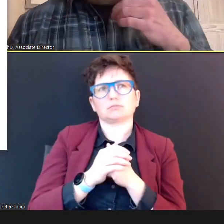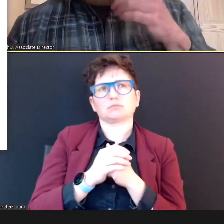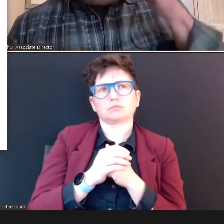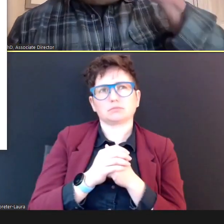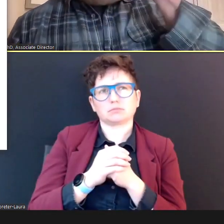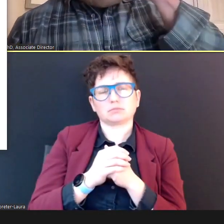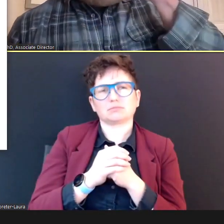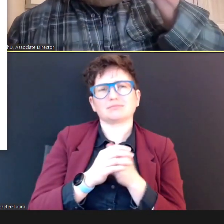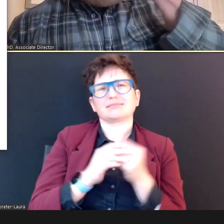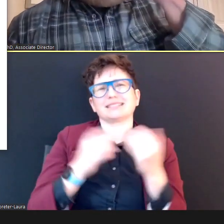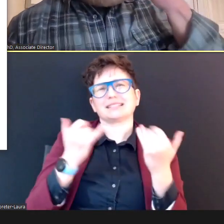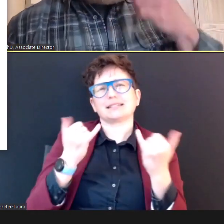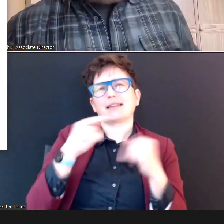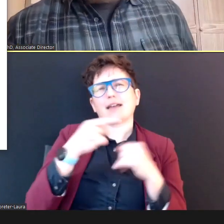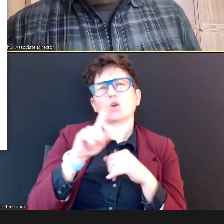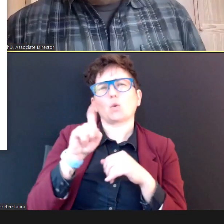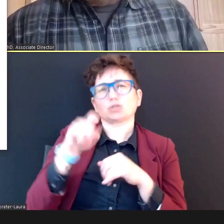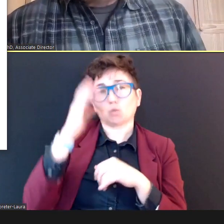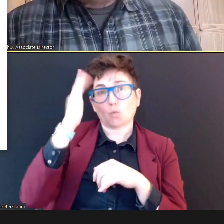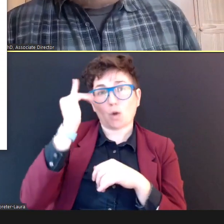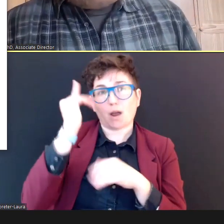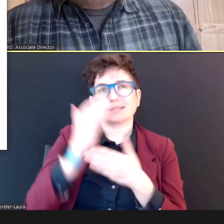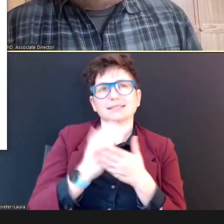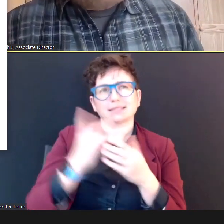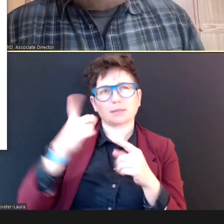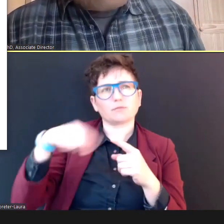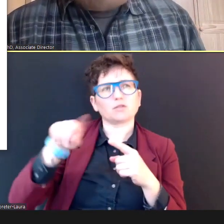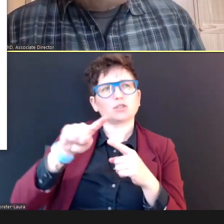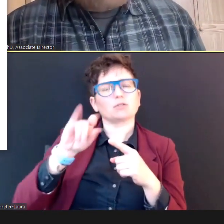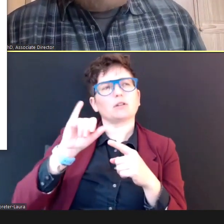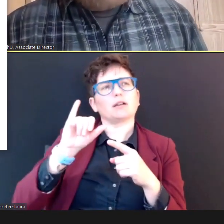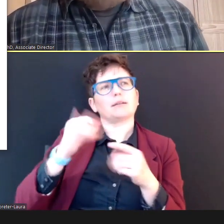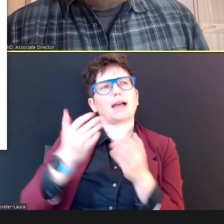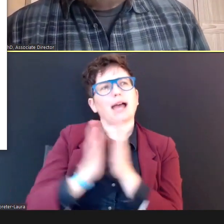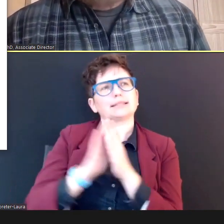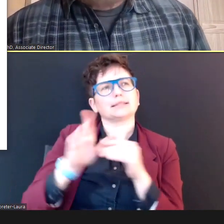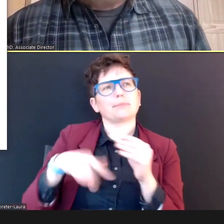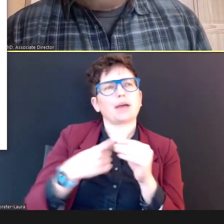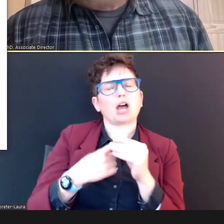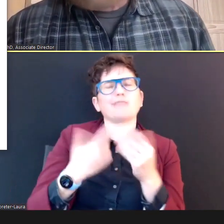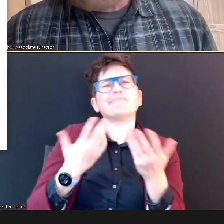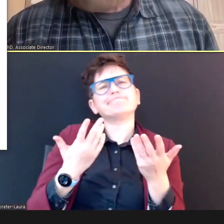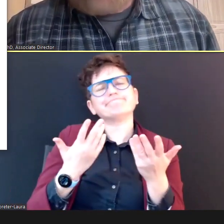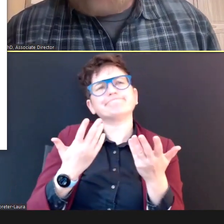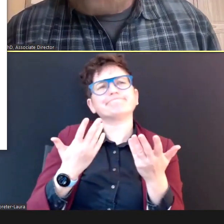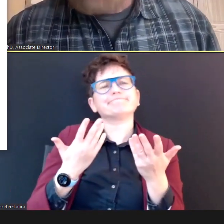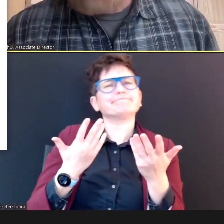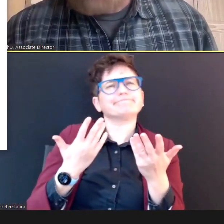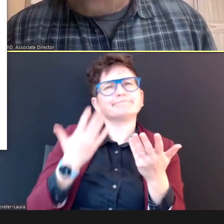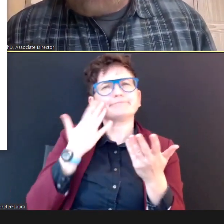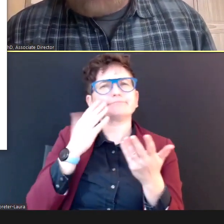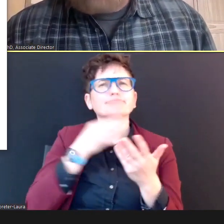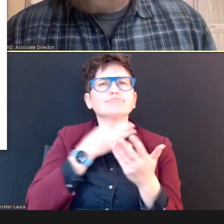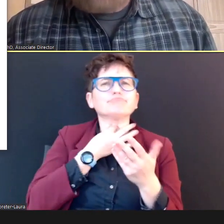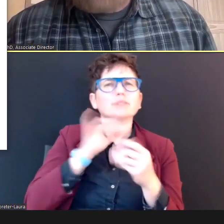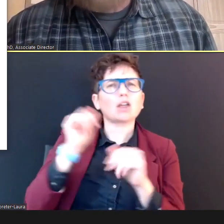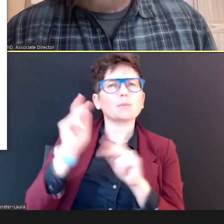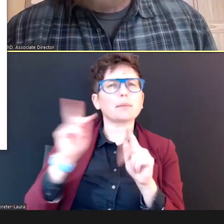doing this question because some of you have been asking about well what is